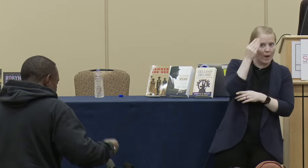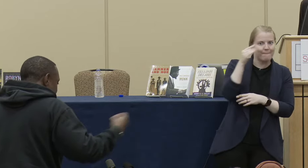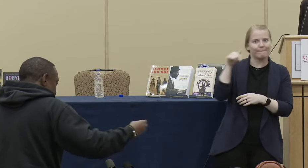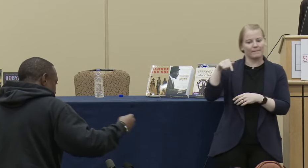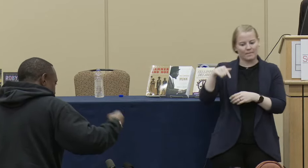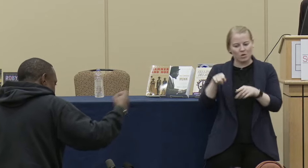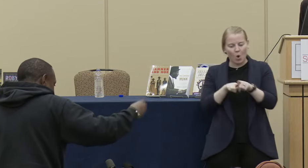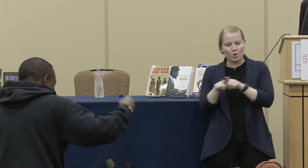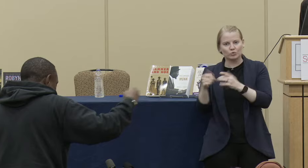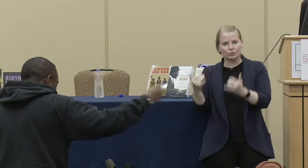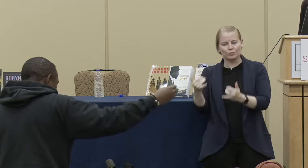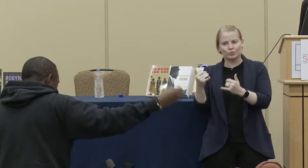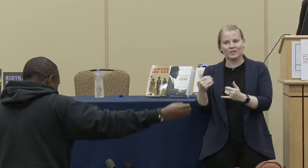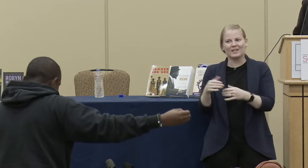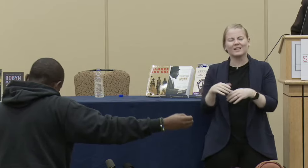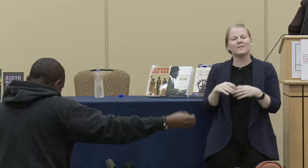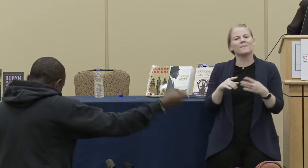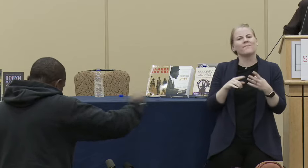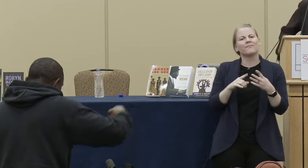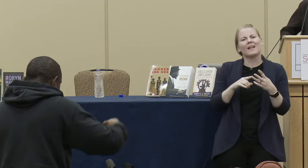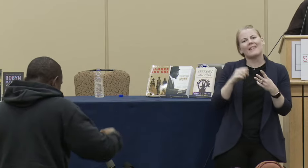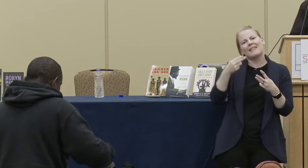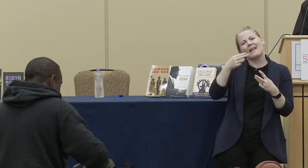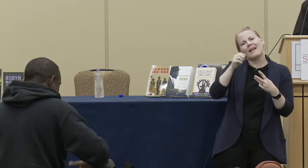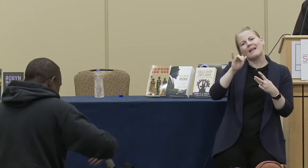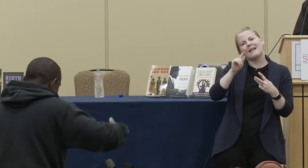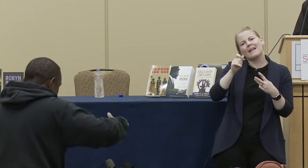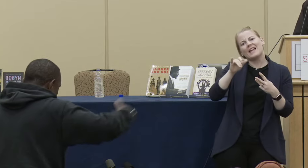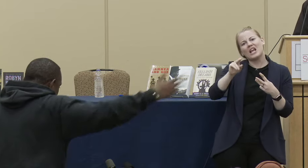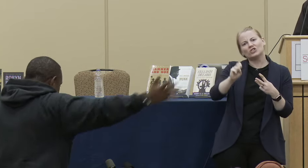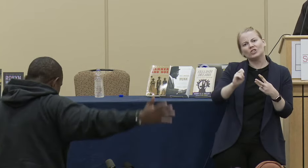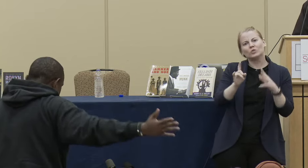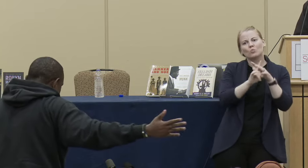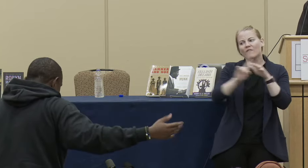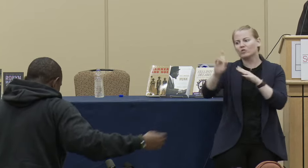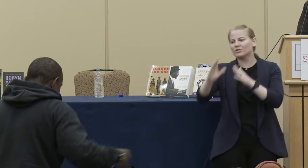administration, not just Trump, but also this one , you know,